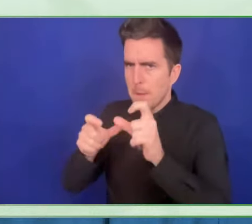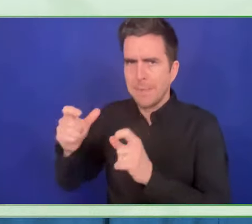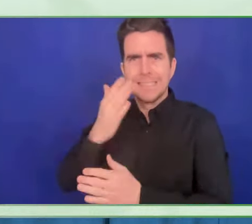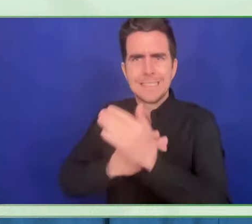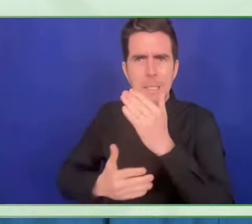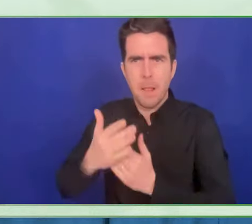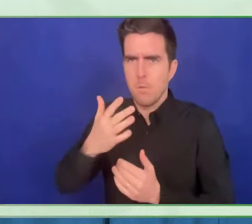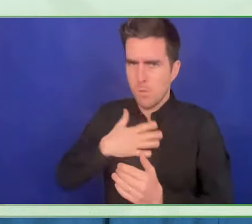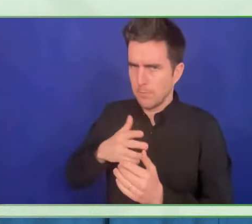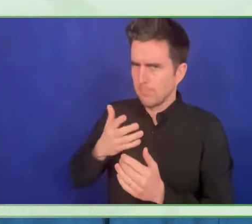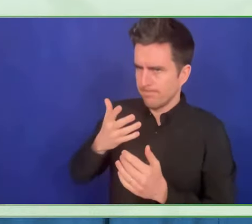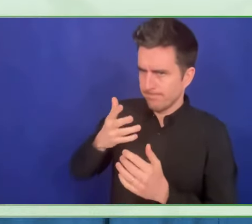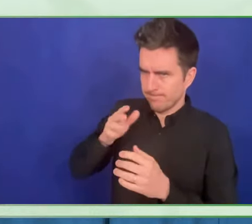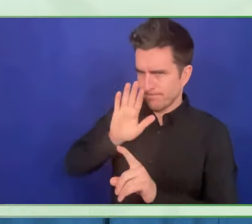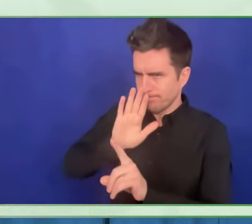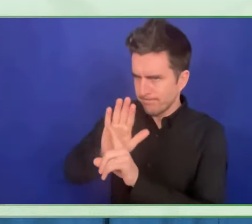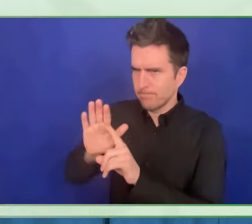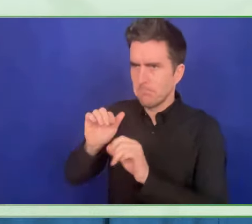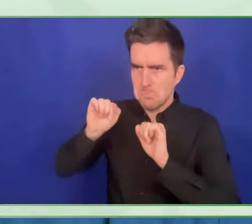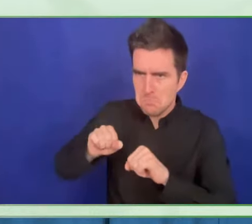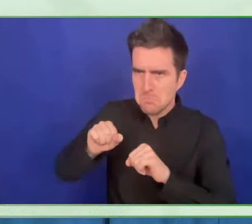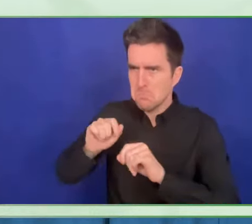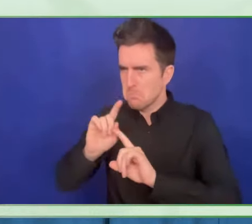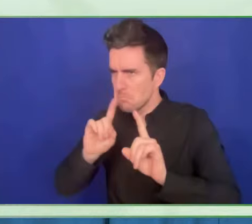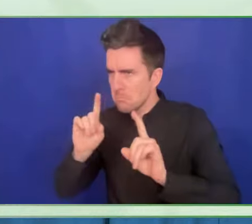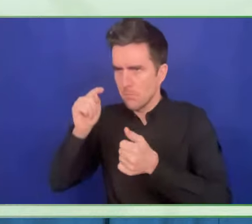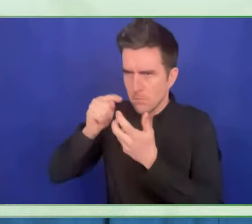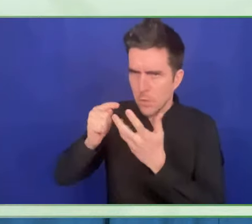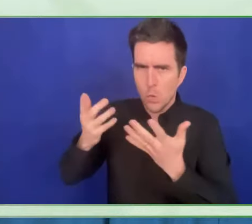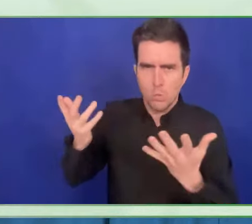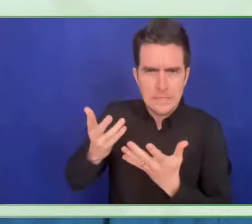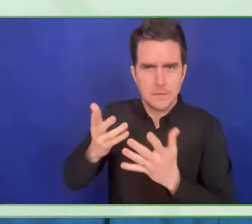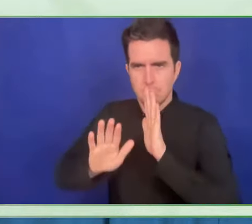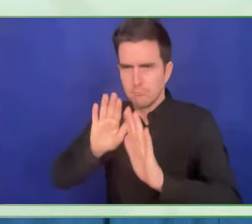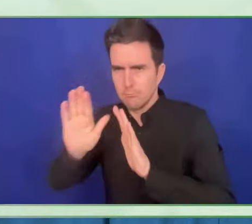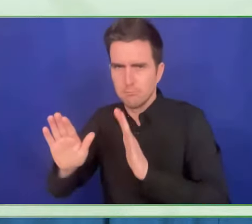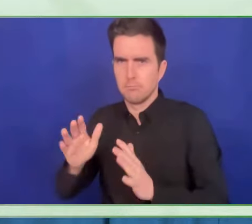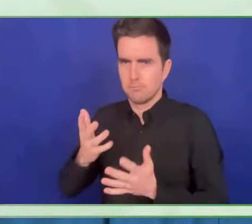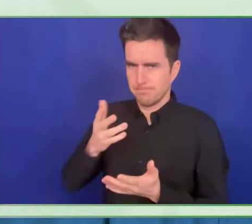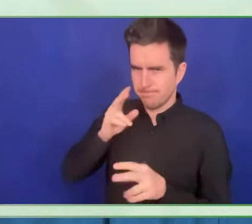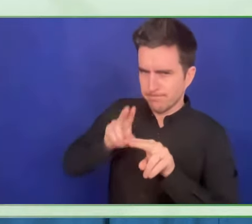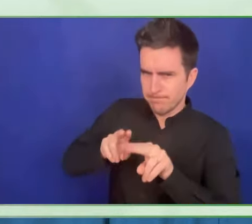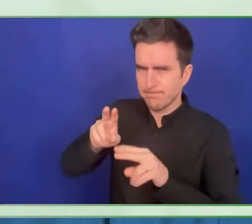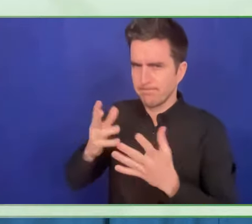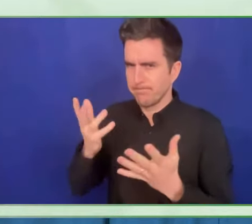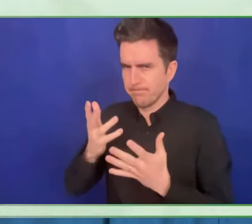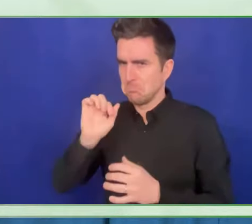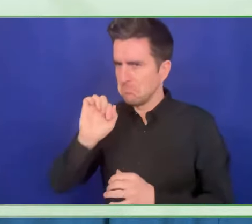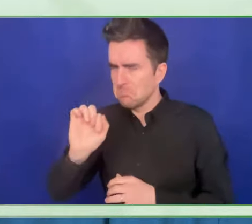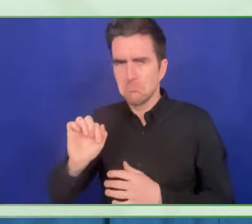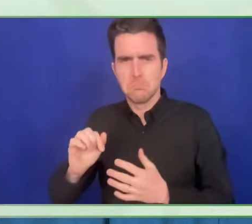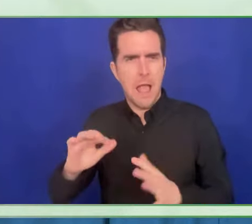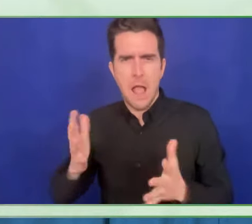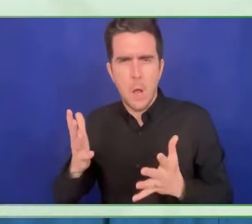And by that, we also support the right of free movement of persons with disabilities.